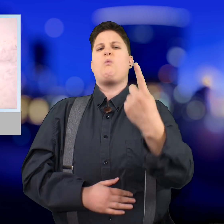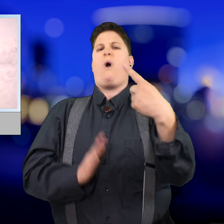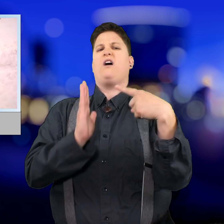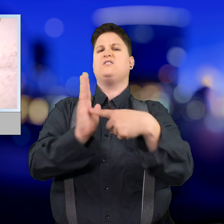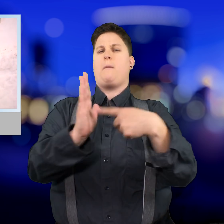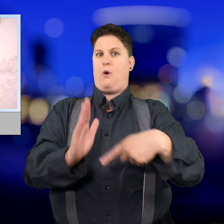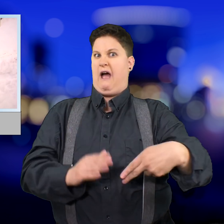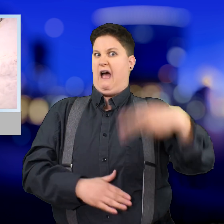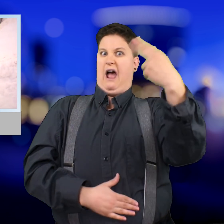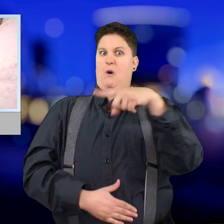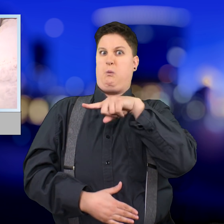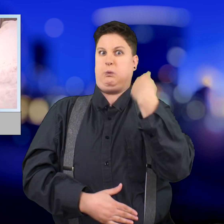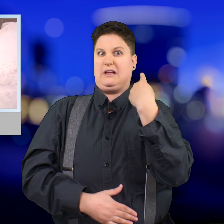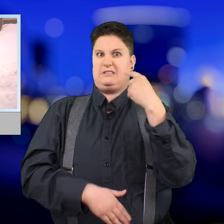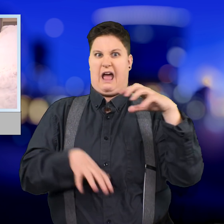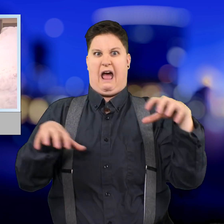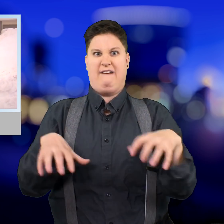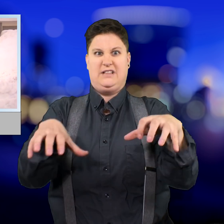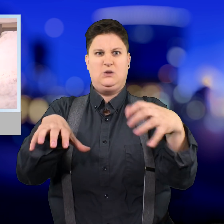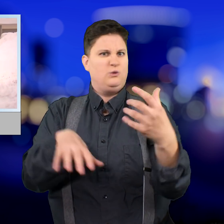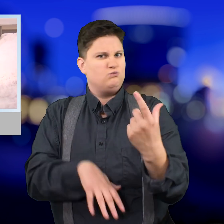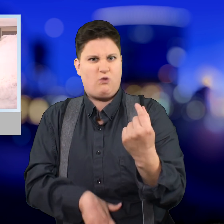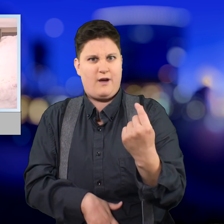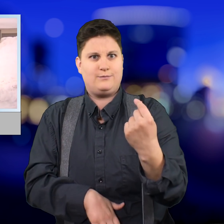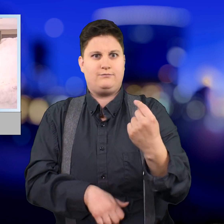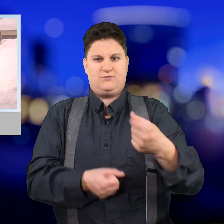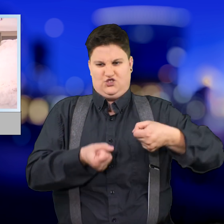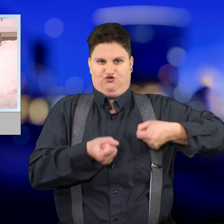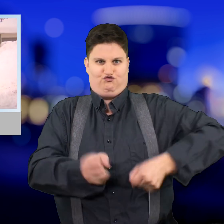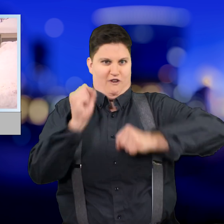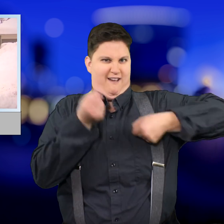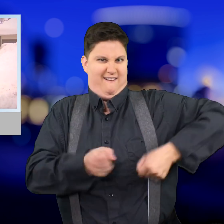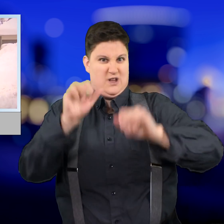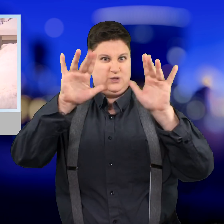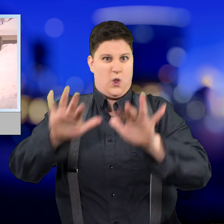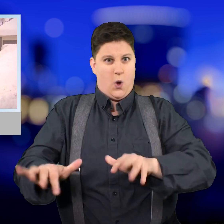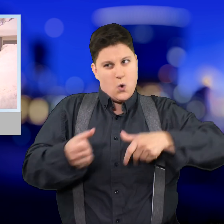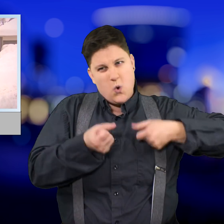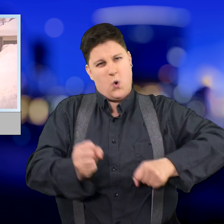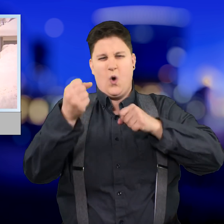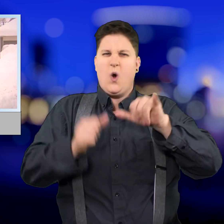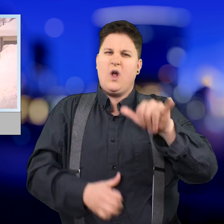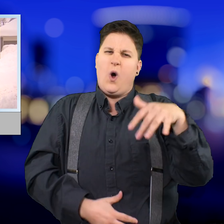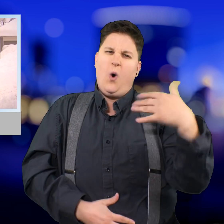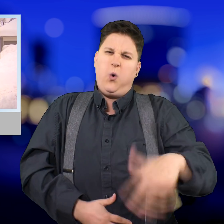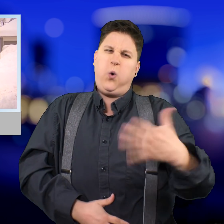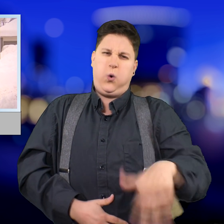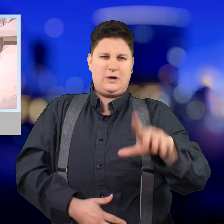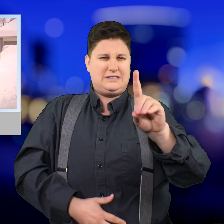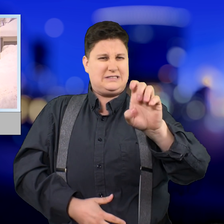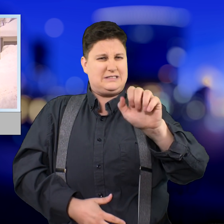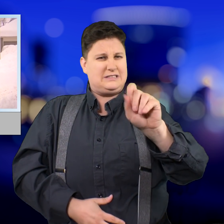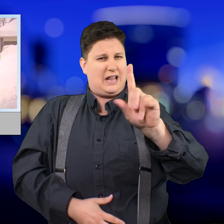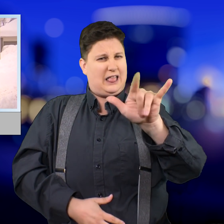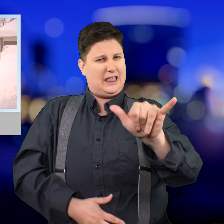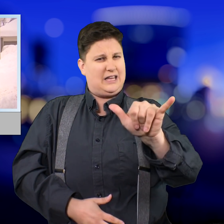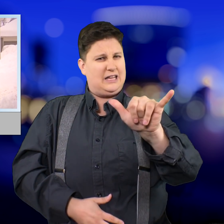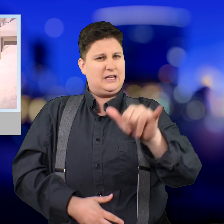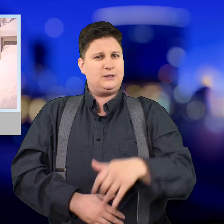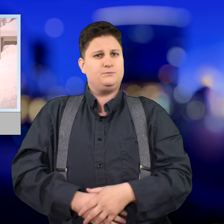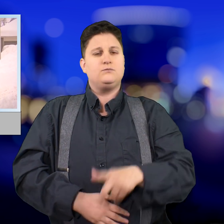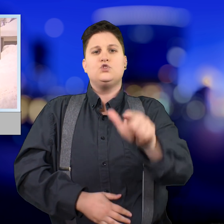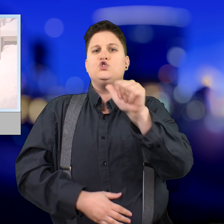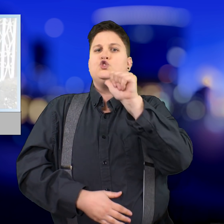Shoveling snow is one example of high risk activity that can be deadly during cold weather.